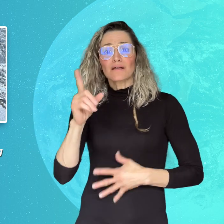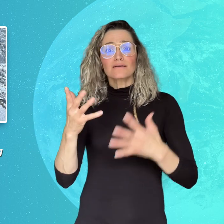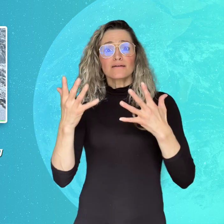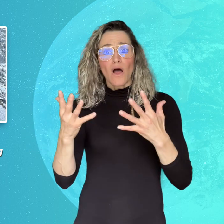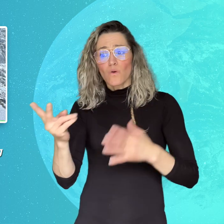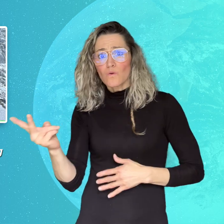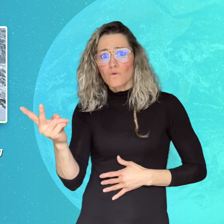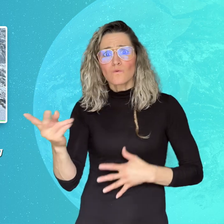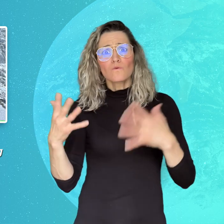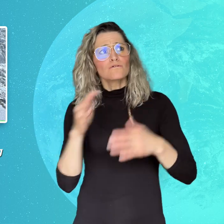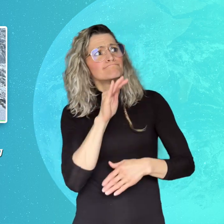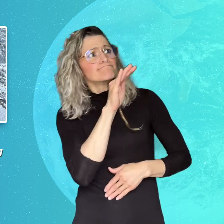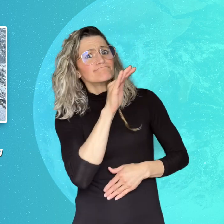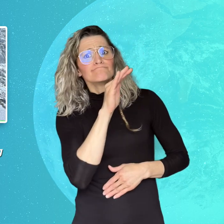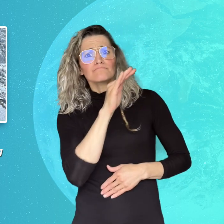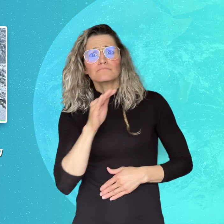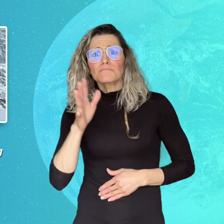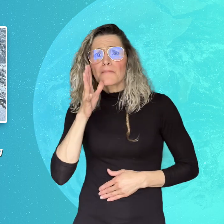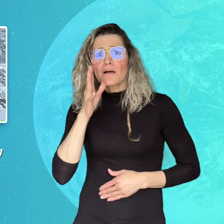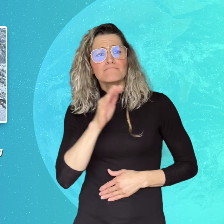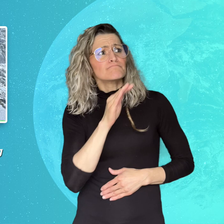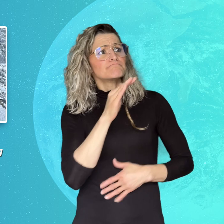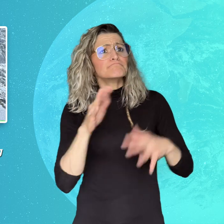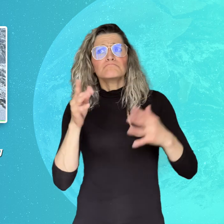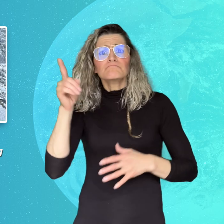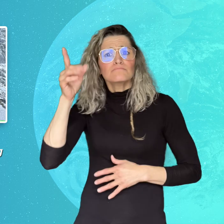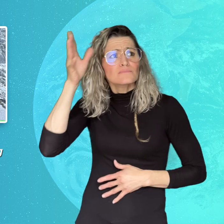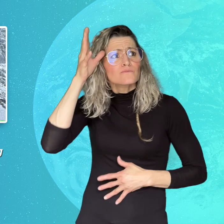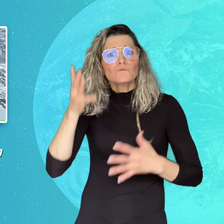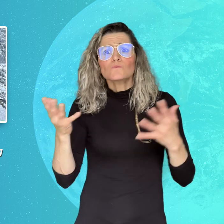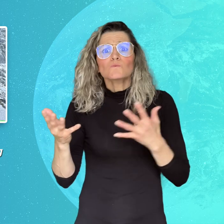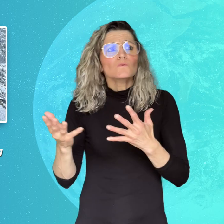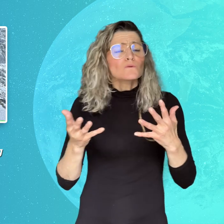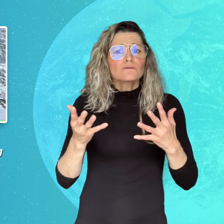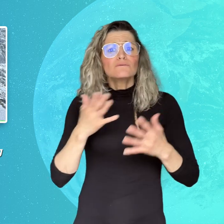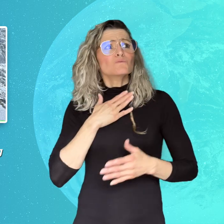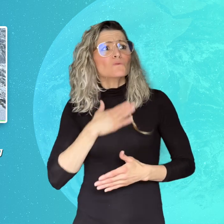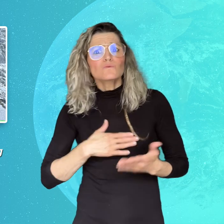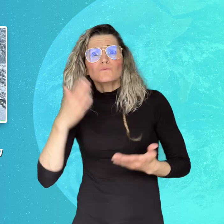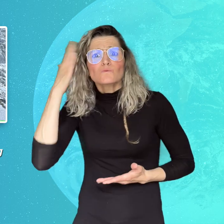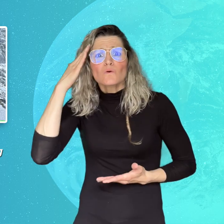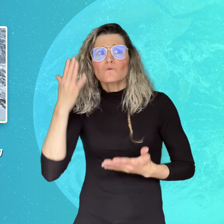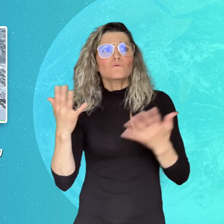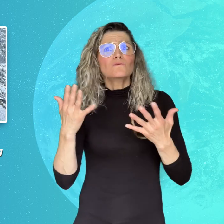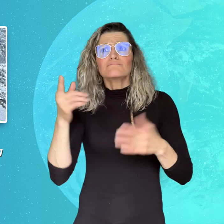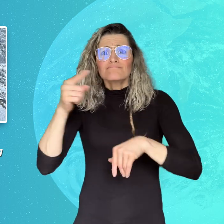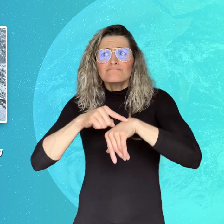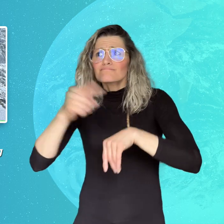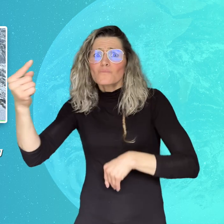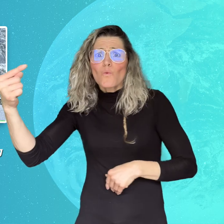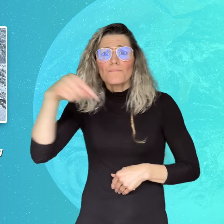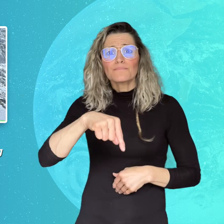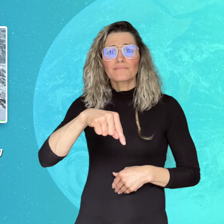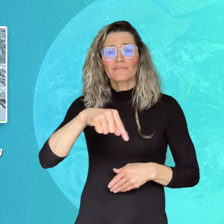about their father and want to know when they will see him.